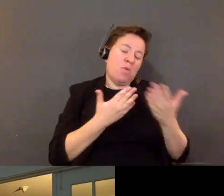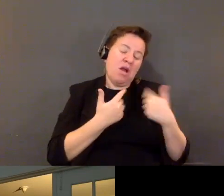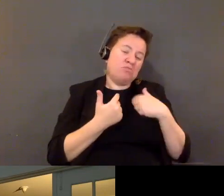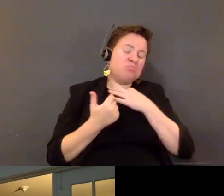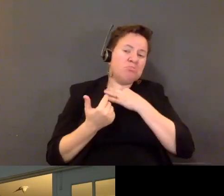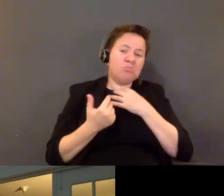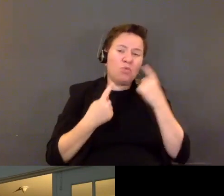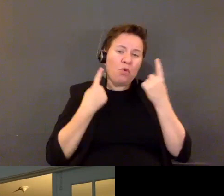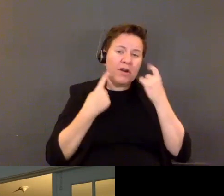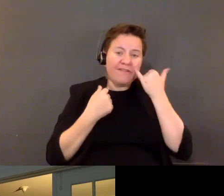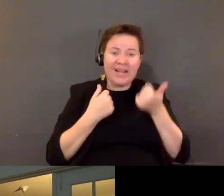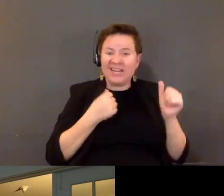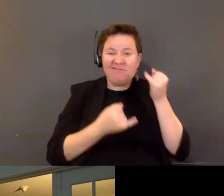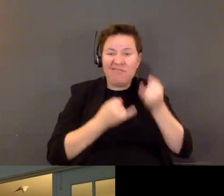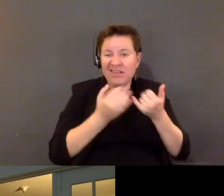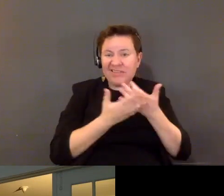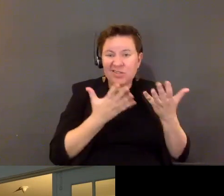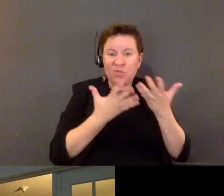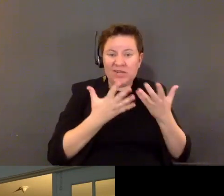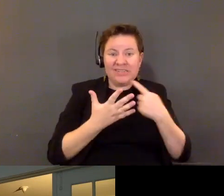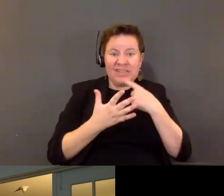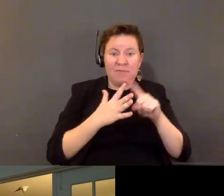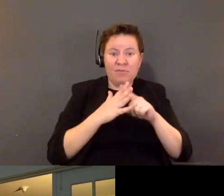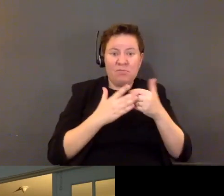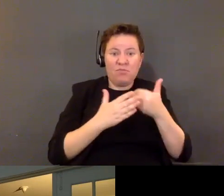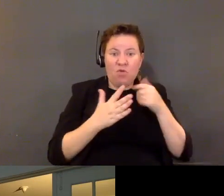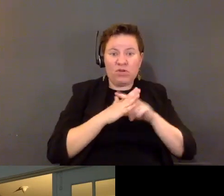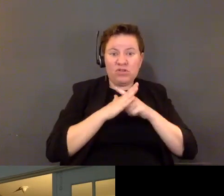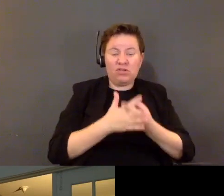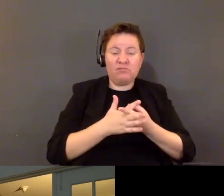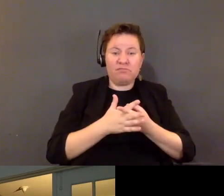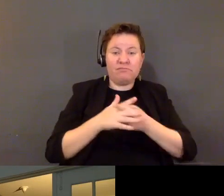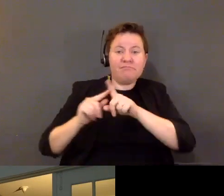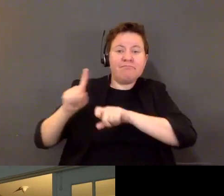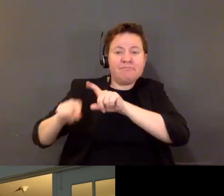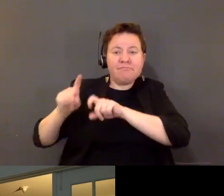you know any last things you want to say before we jump into the questions from the audience